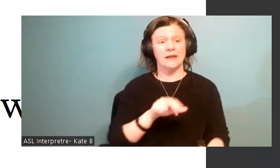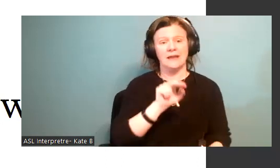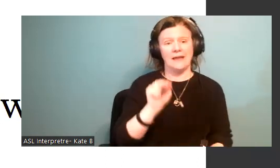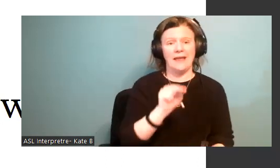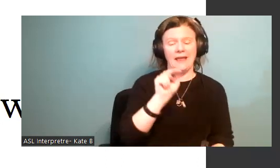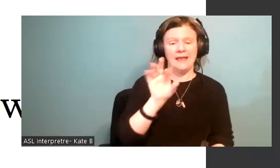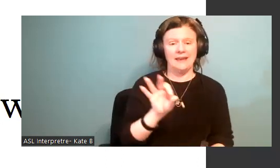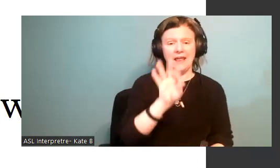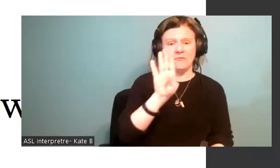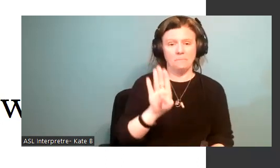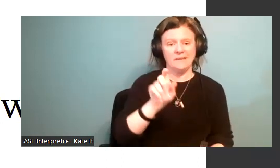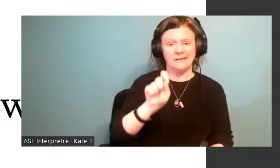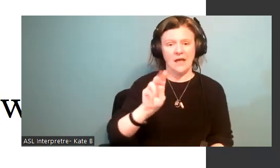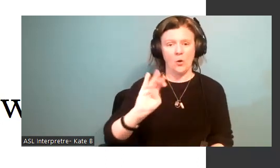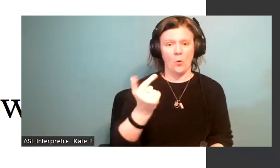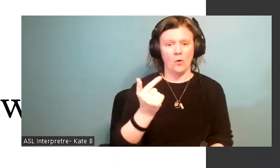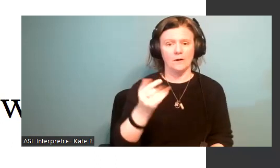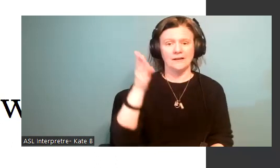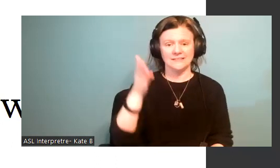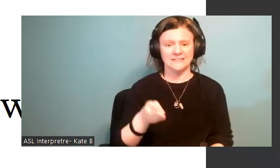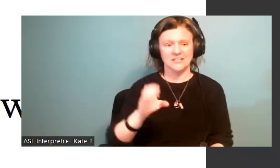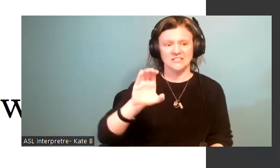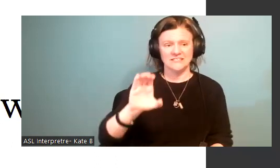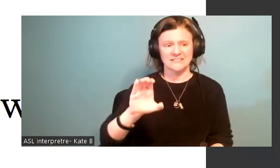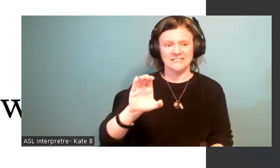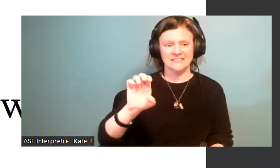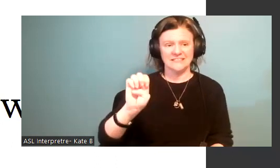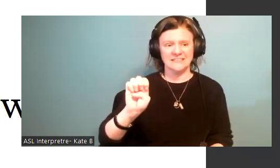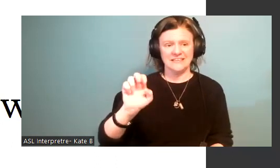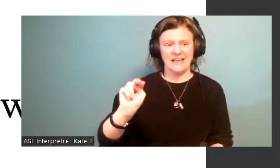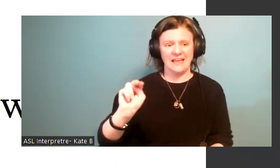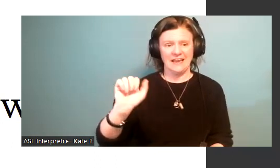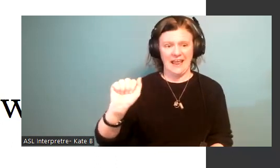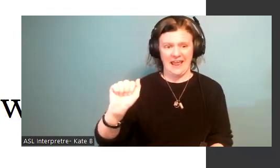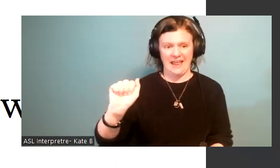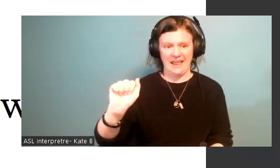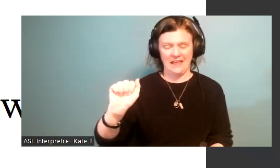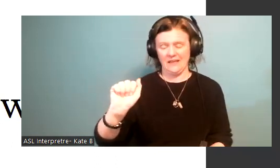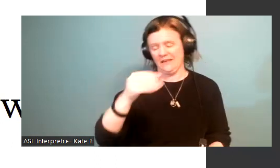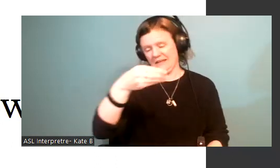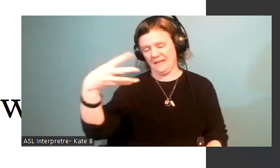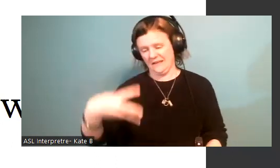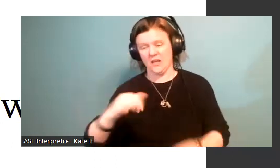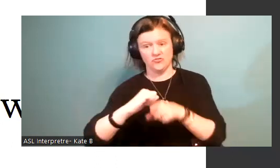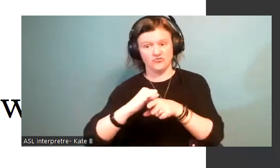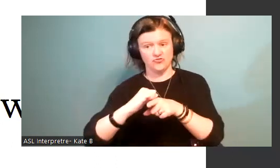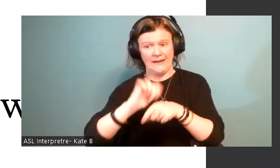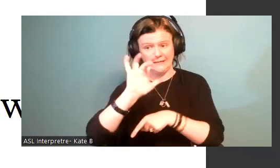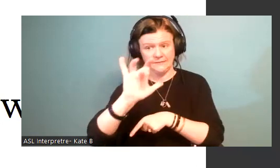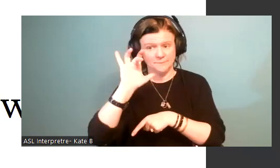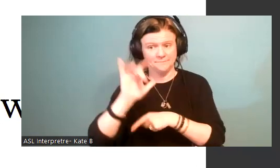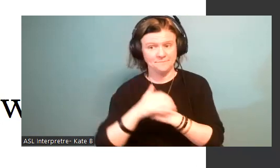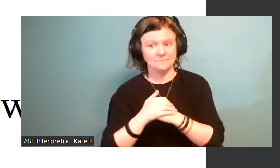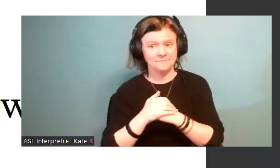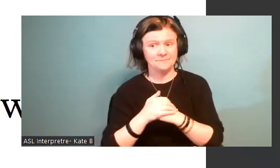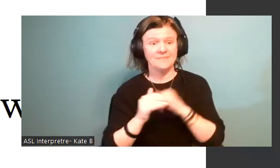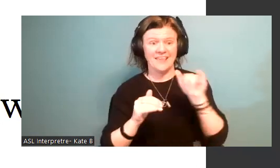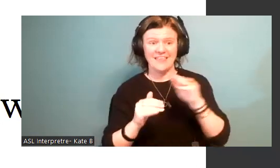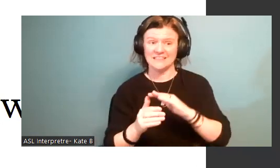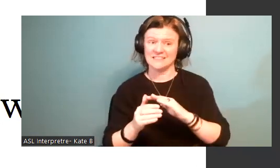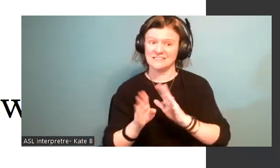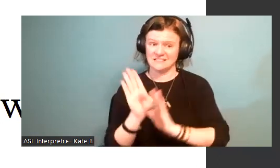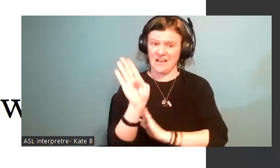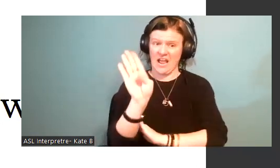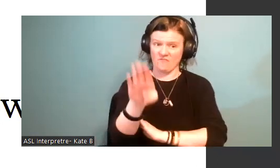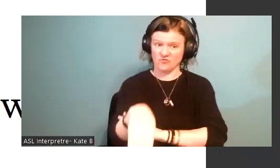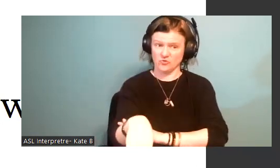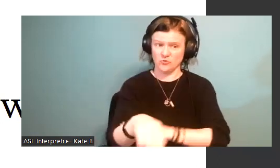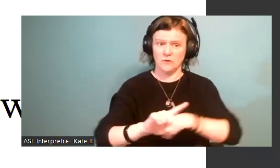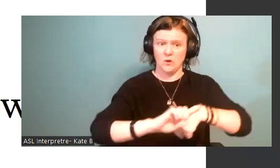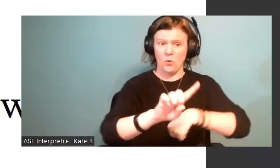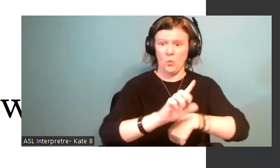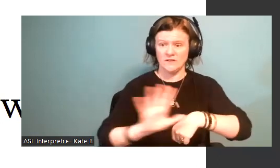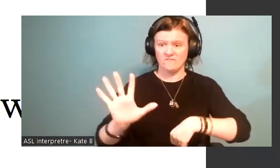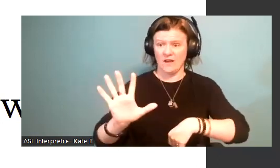things if you're looking for products you might